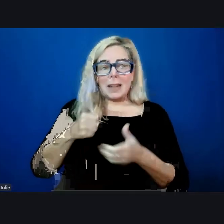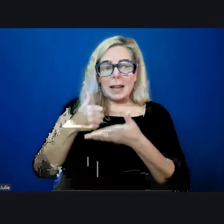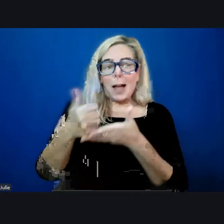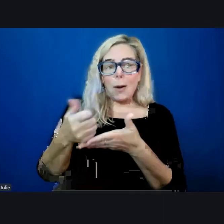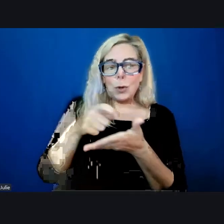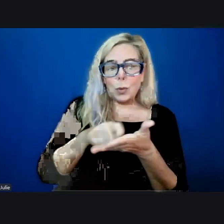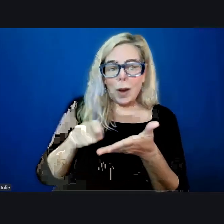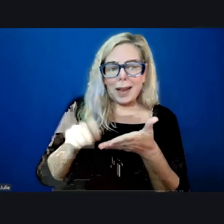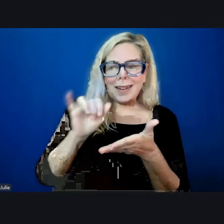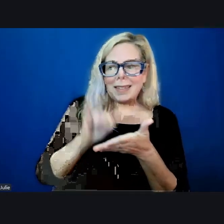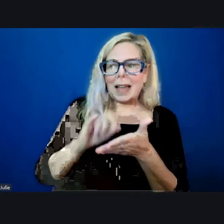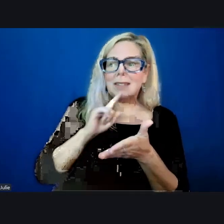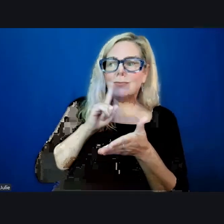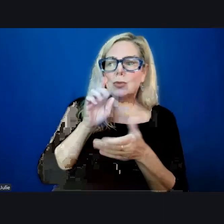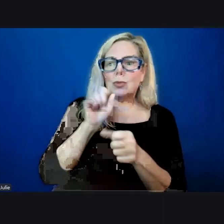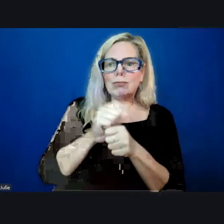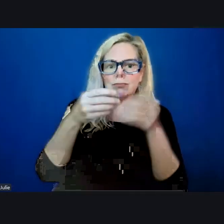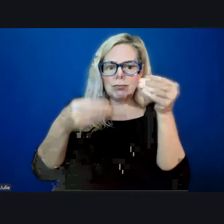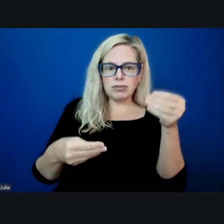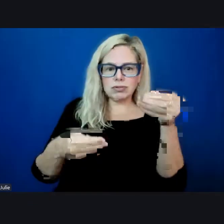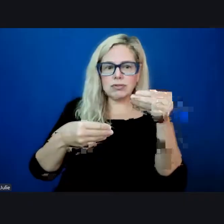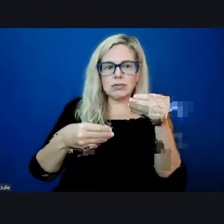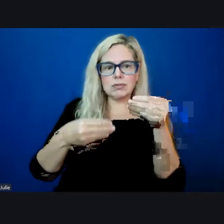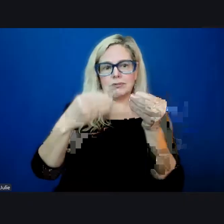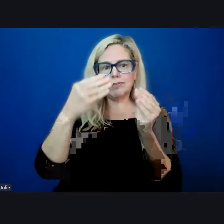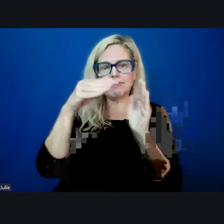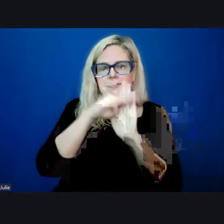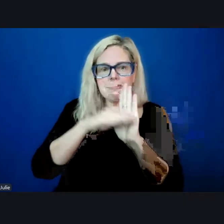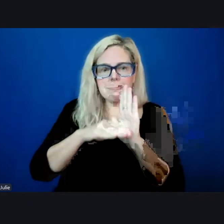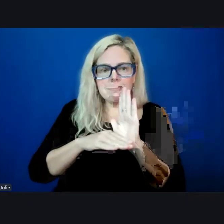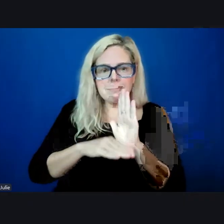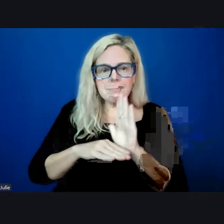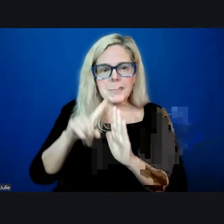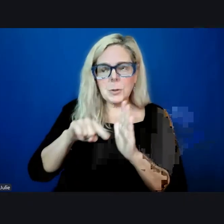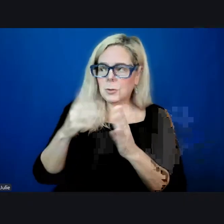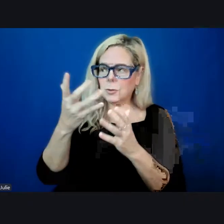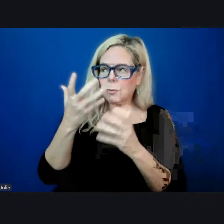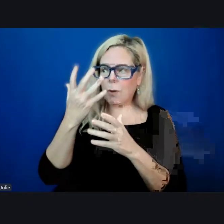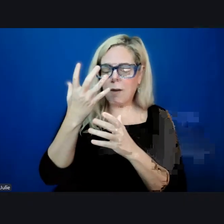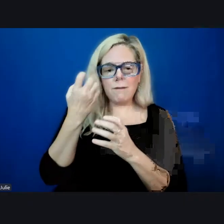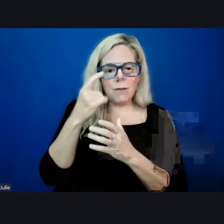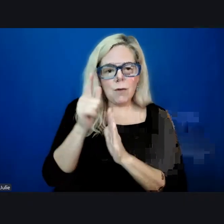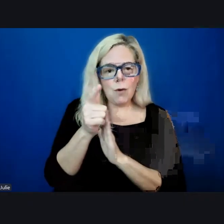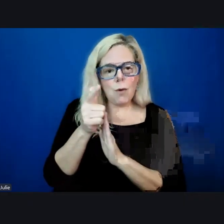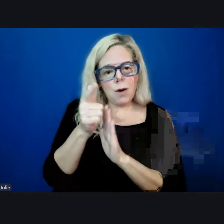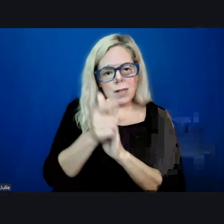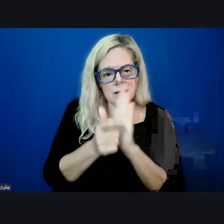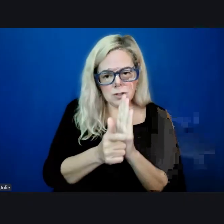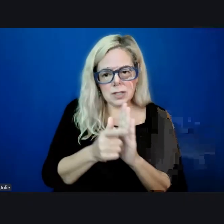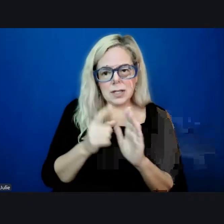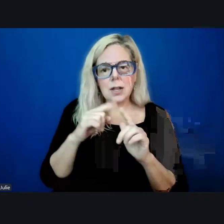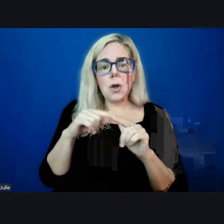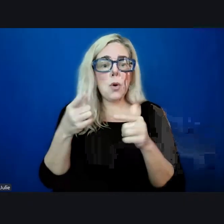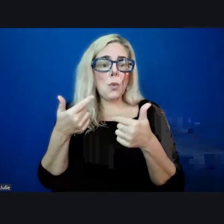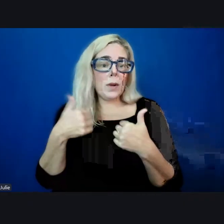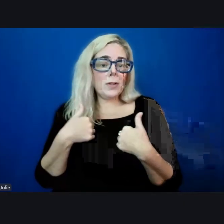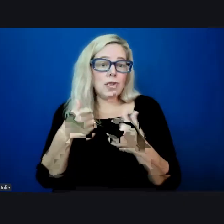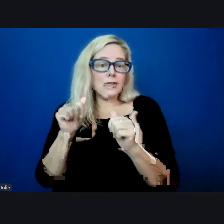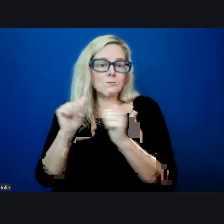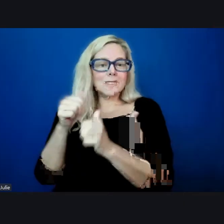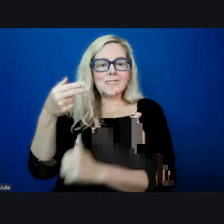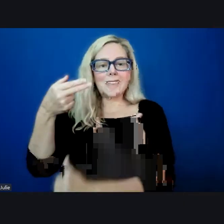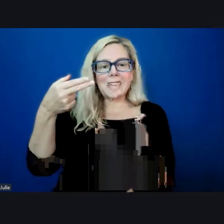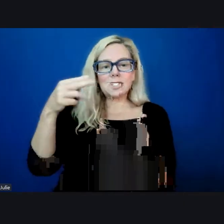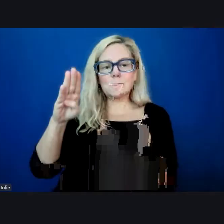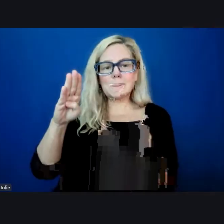legislation. And you probably need a couple tries. We had a try um HP 912 would have required all